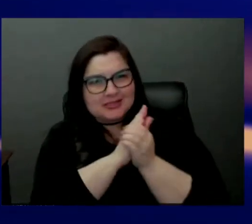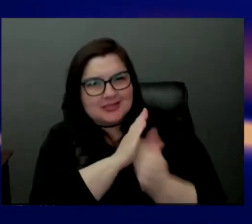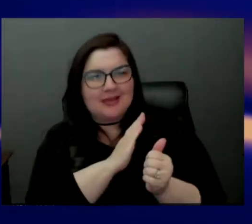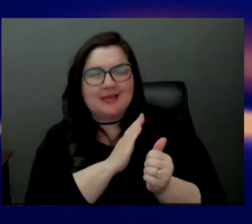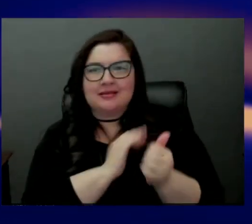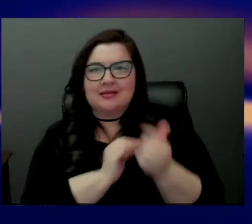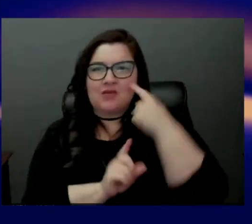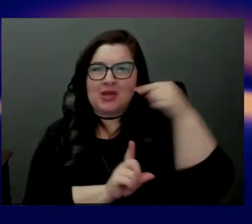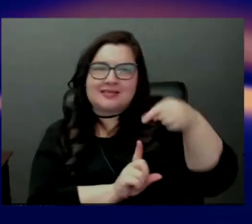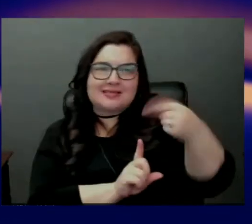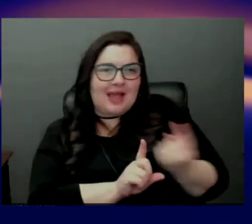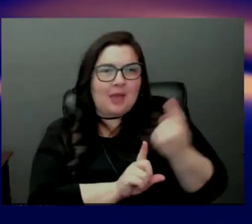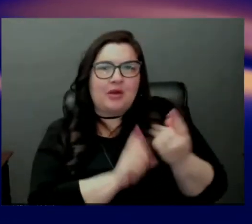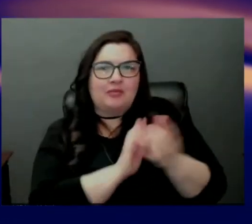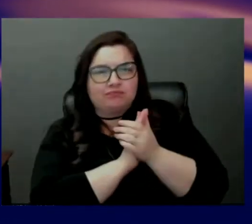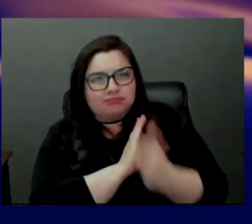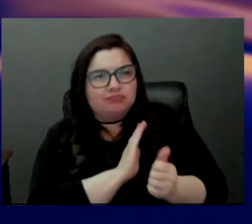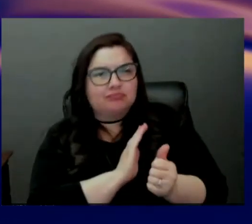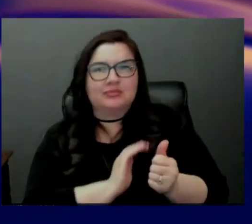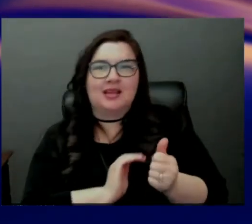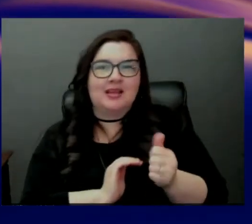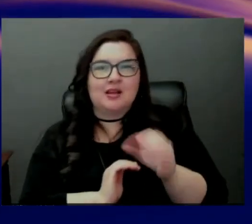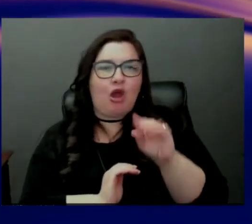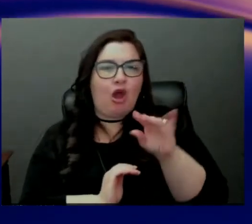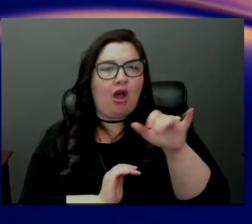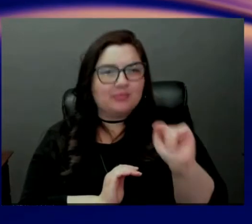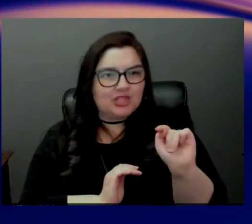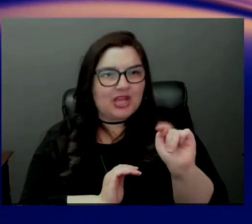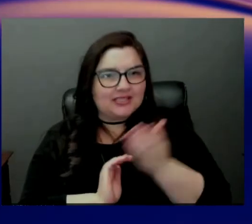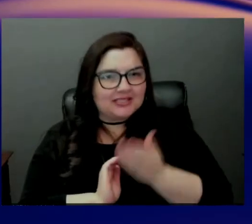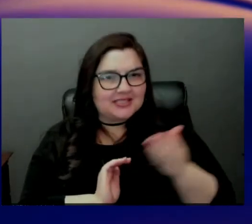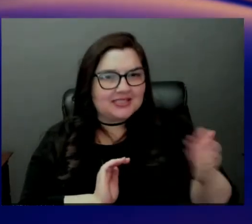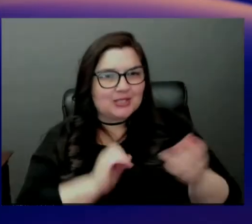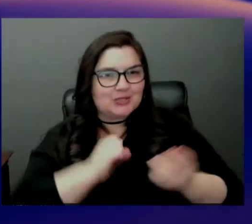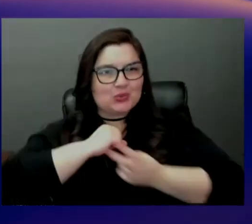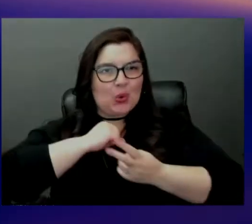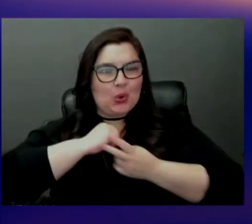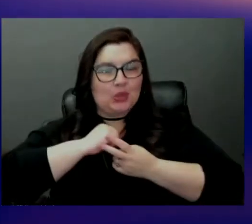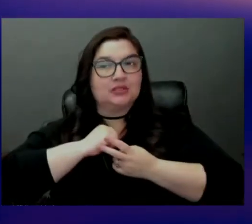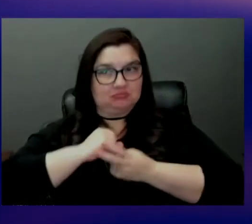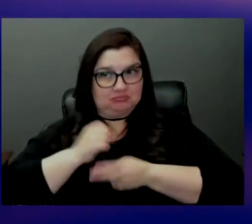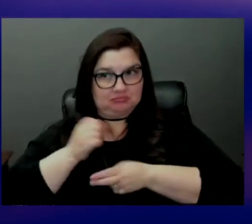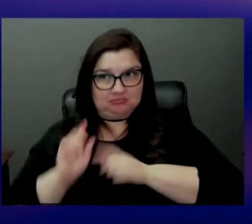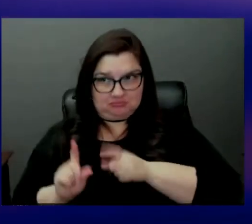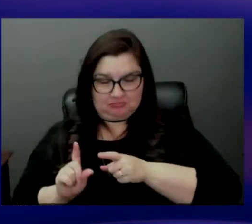Let's say object storage. From there, we then work with our curriculum team